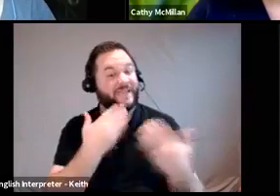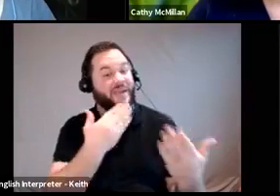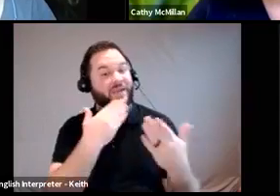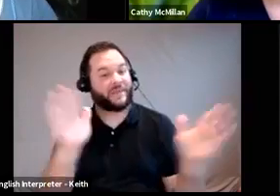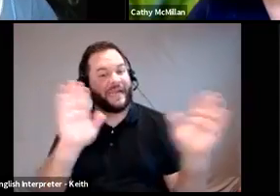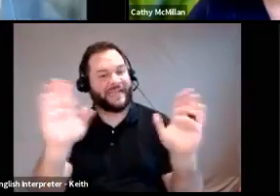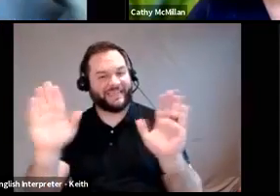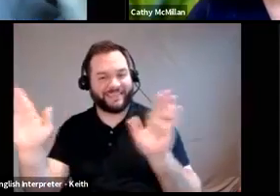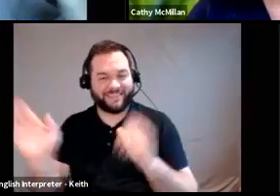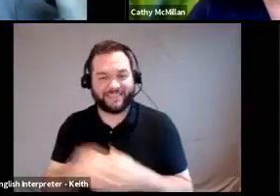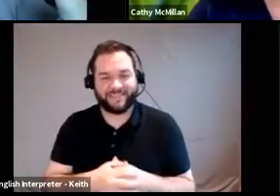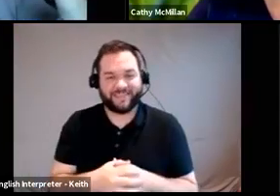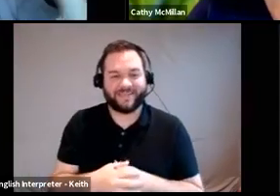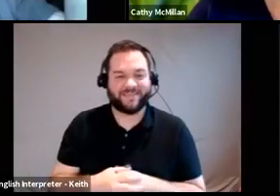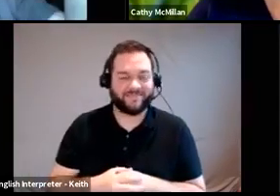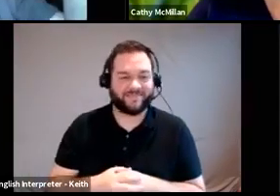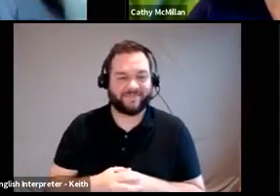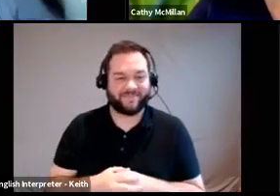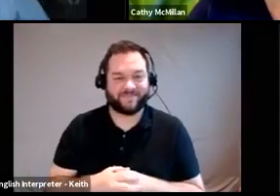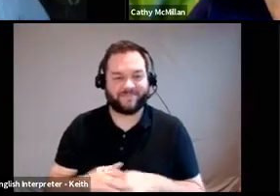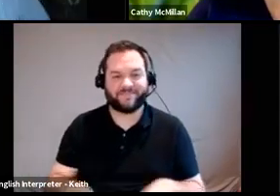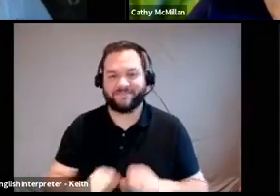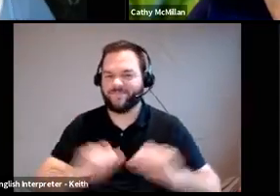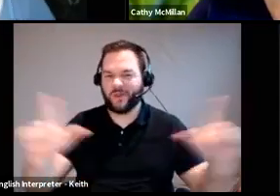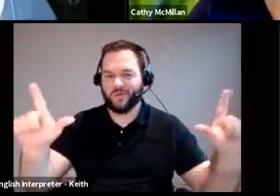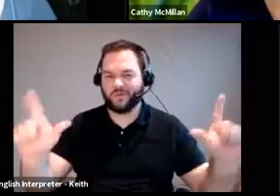Thank you both for speed Thank you both for speaking. Right Thank you both for speaking,